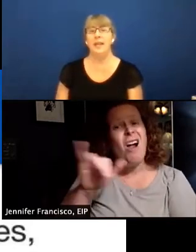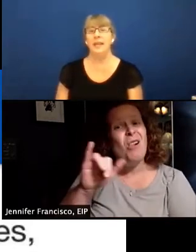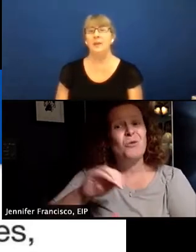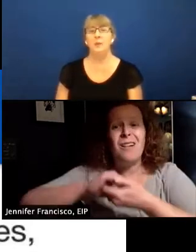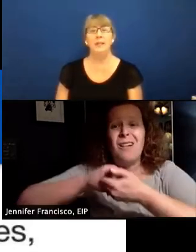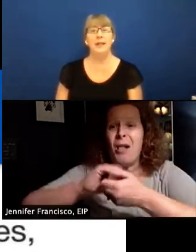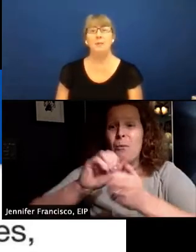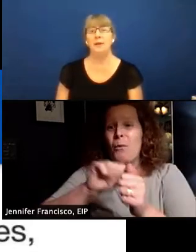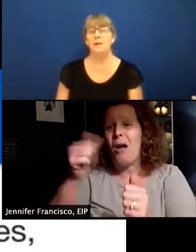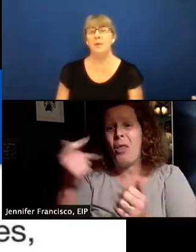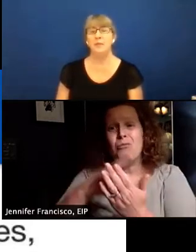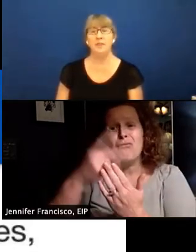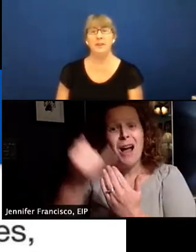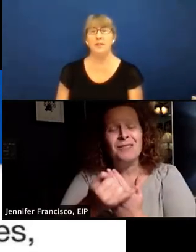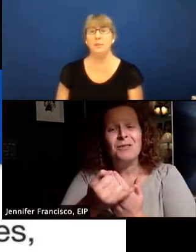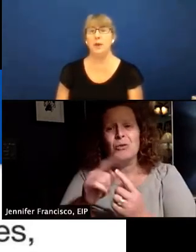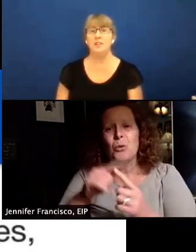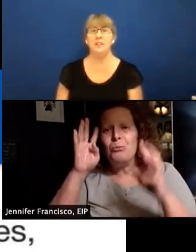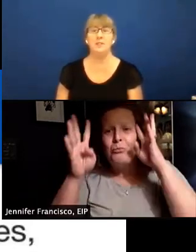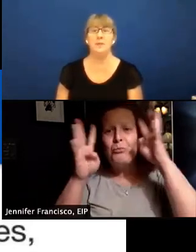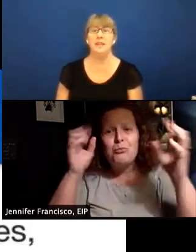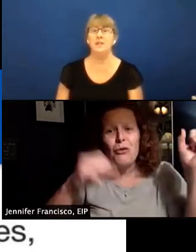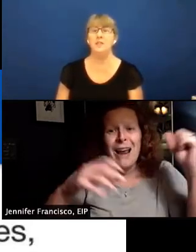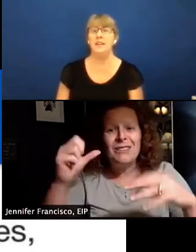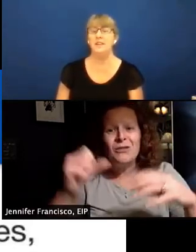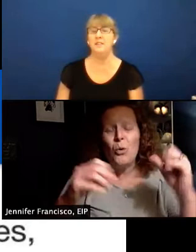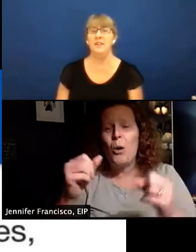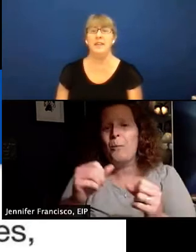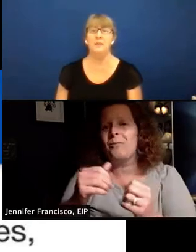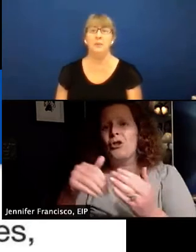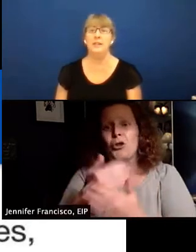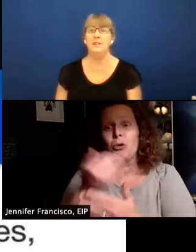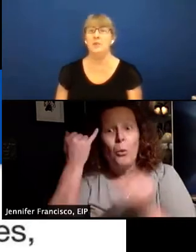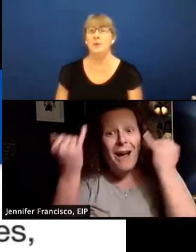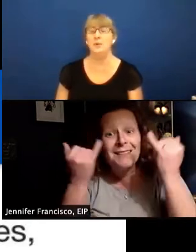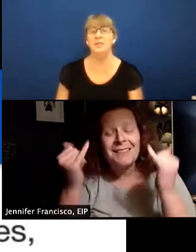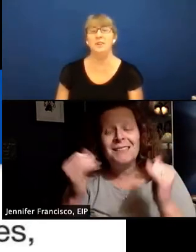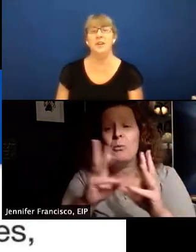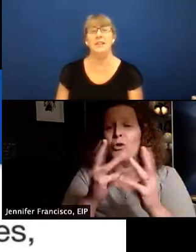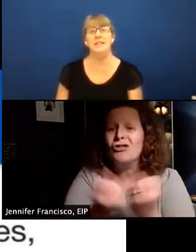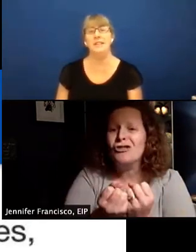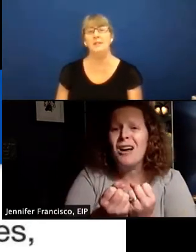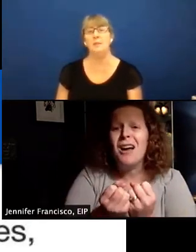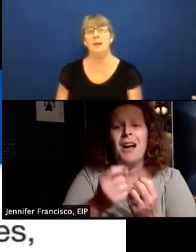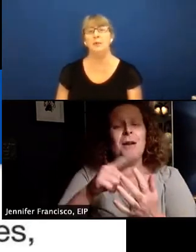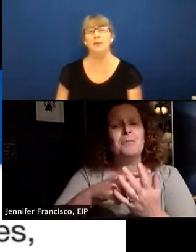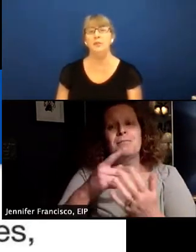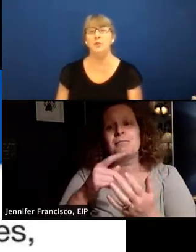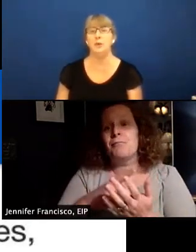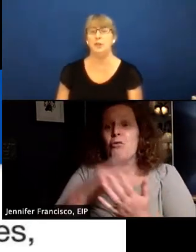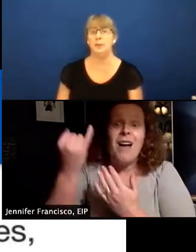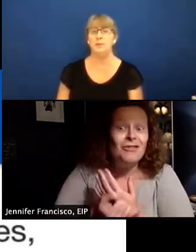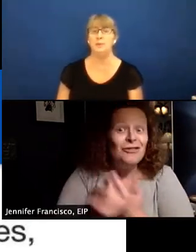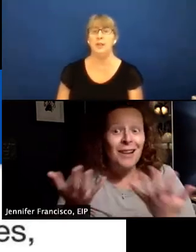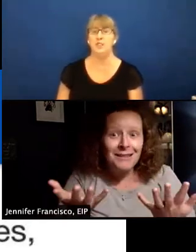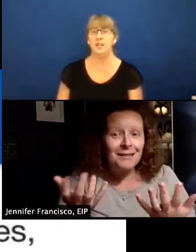And we collaborate with various projects to be innovative and brainstorm with different ideas about future workshops and projects.